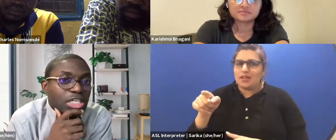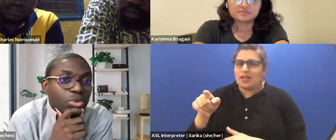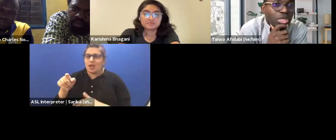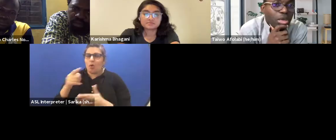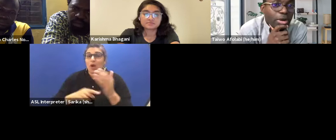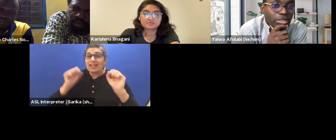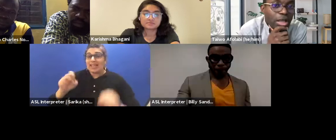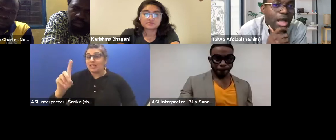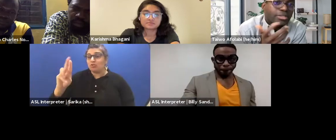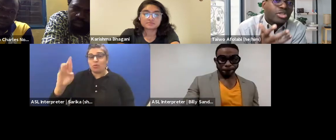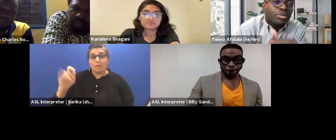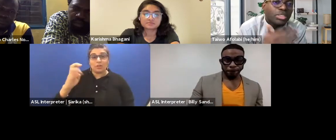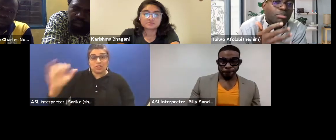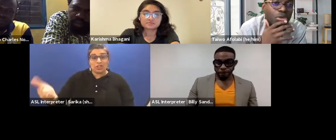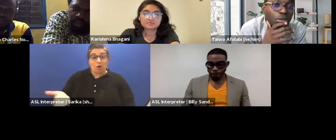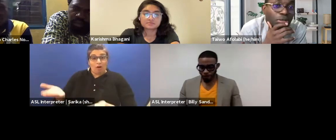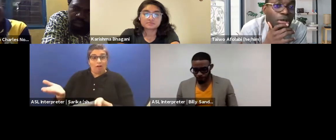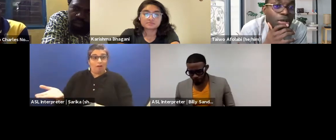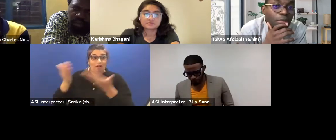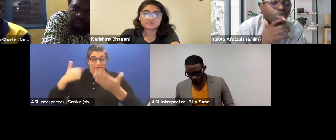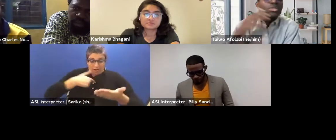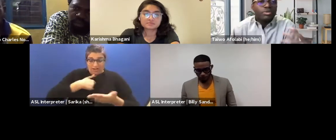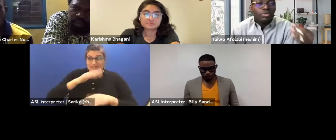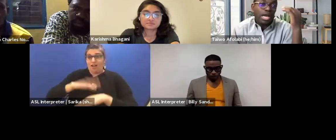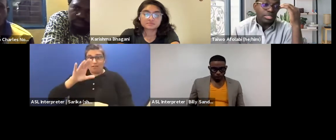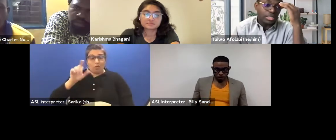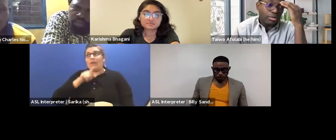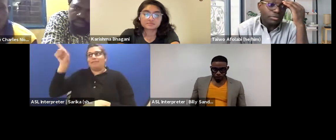As we think about it as a subject and beyond even the art itself.